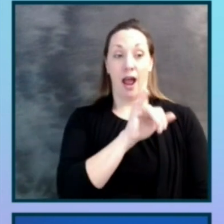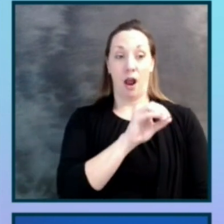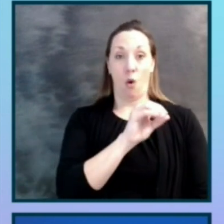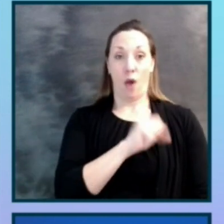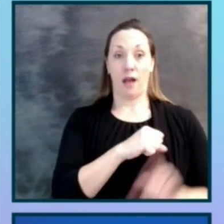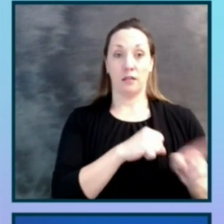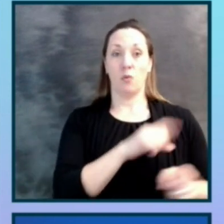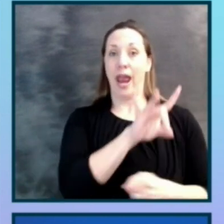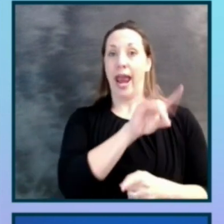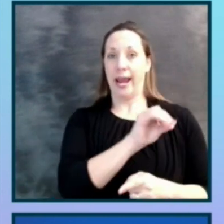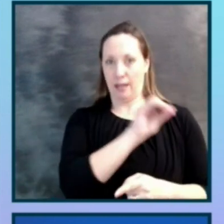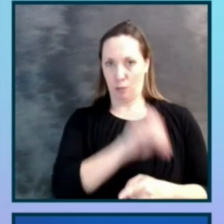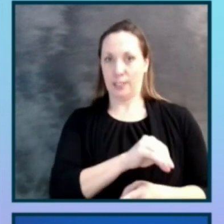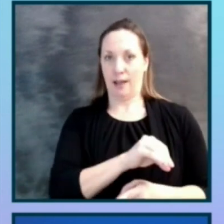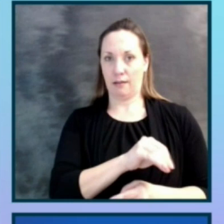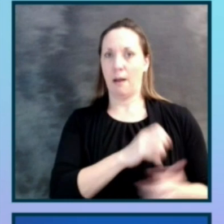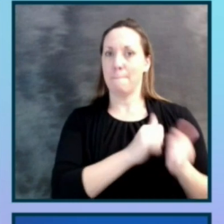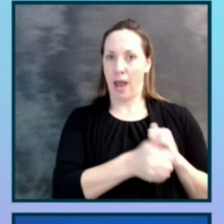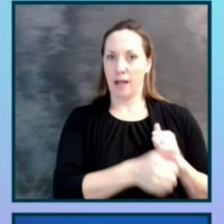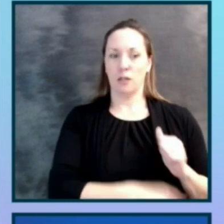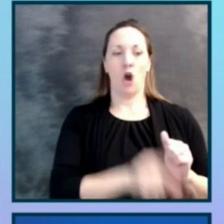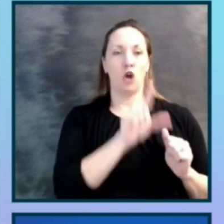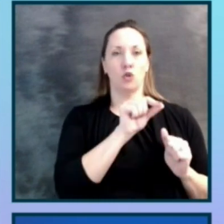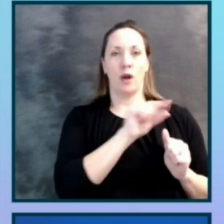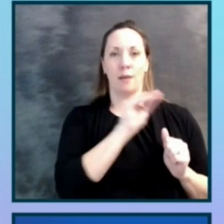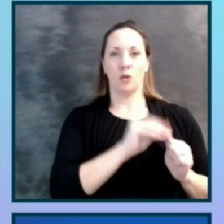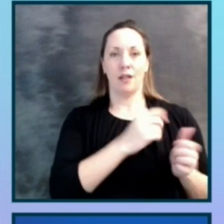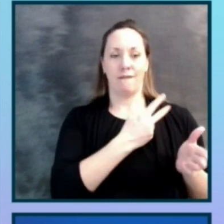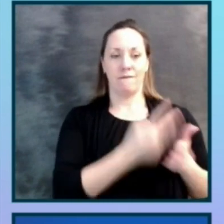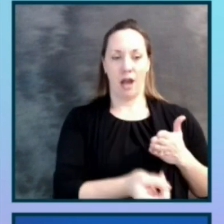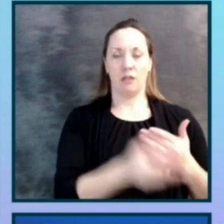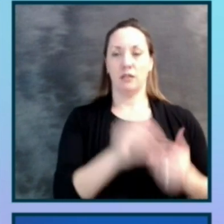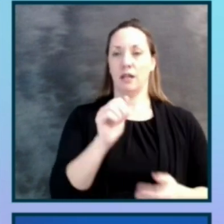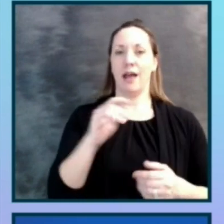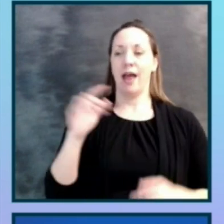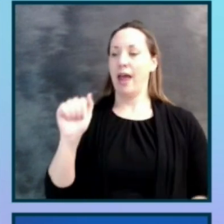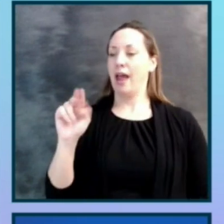at 80% passed, 20% failed, Android free apps, 65% passed,